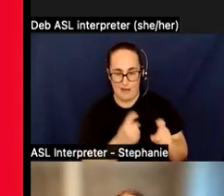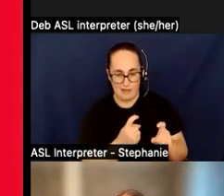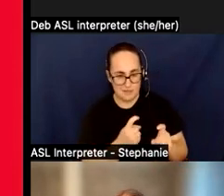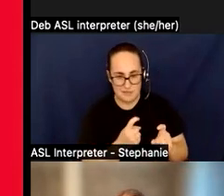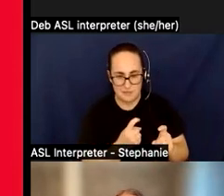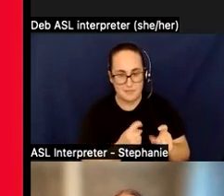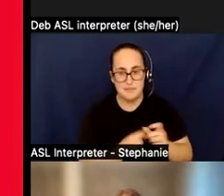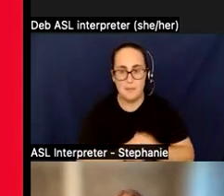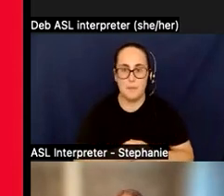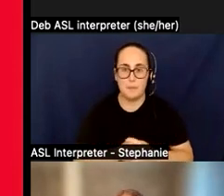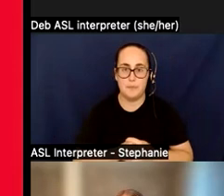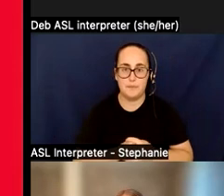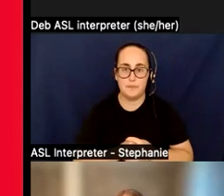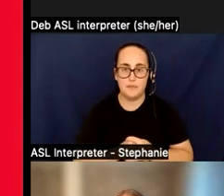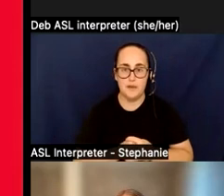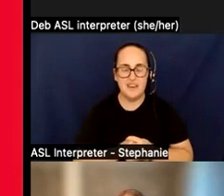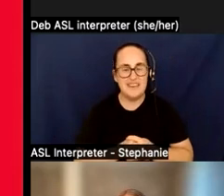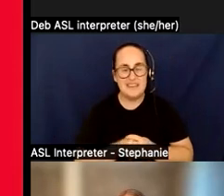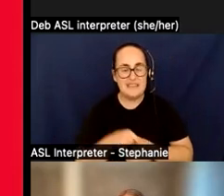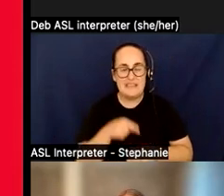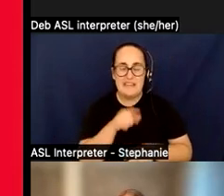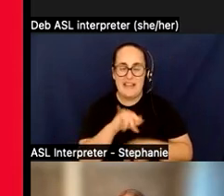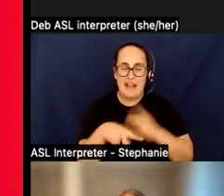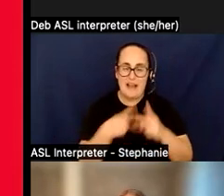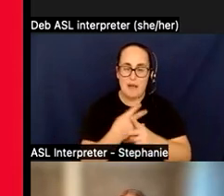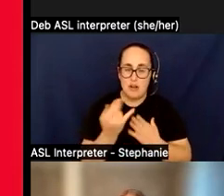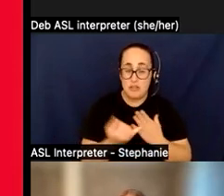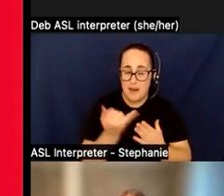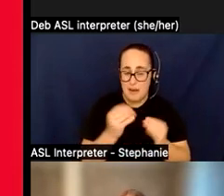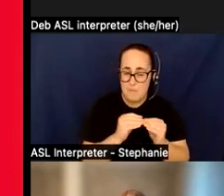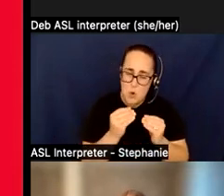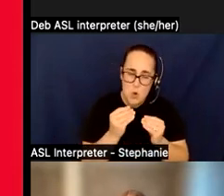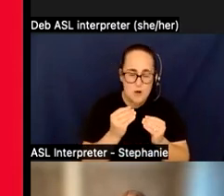for those projects. Those are a little bit more expensive and a little bit bigger.